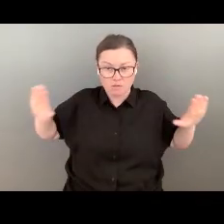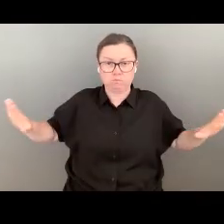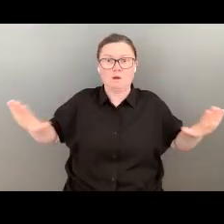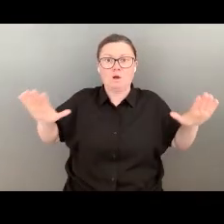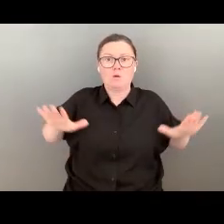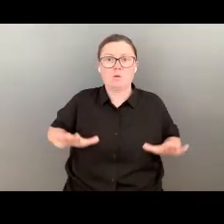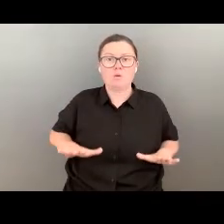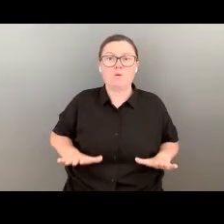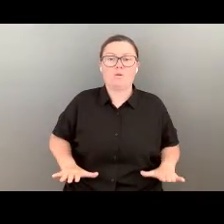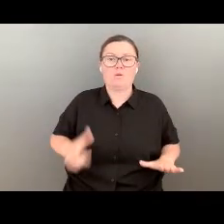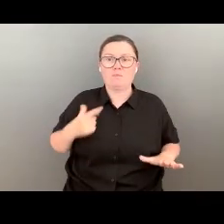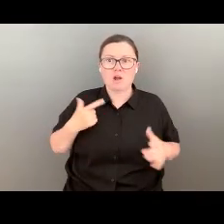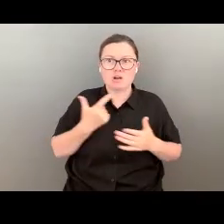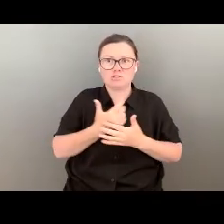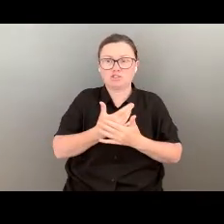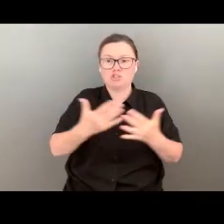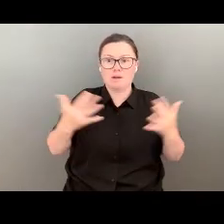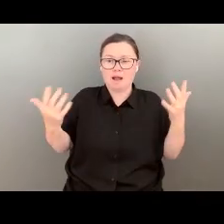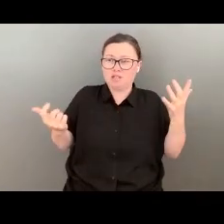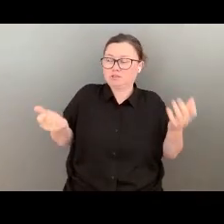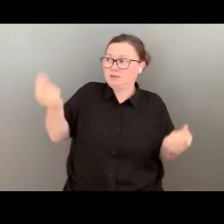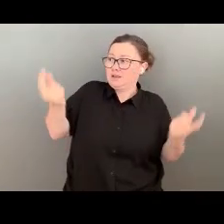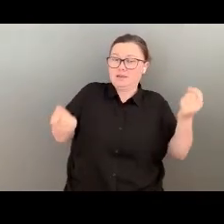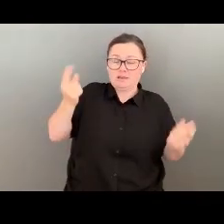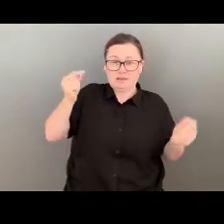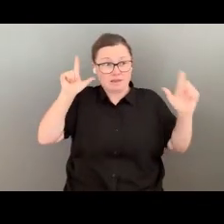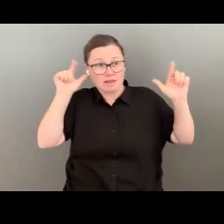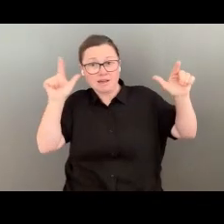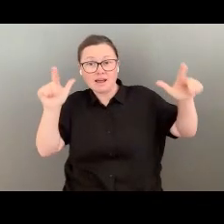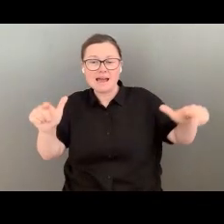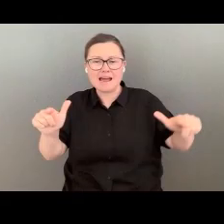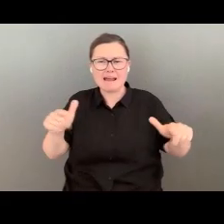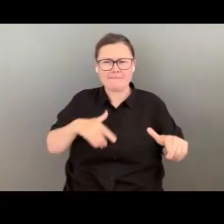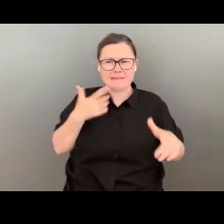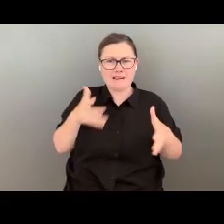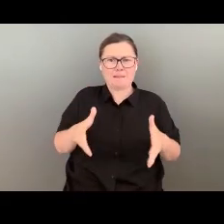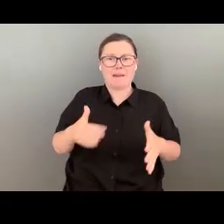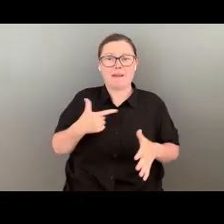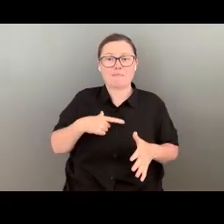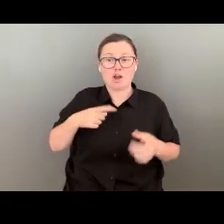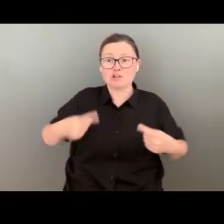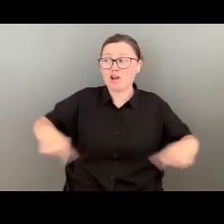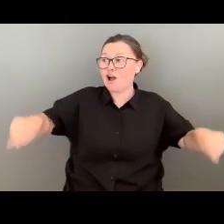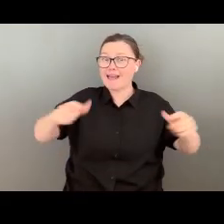And it was really strange because everyone around me is having a great time, and I think I should be having a great time.